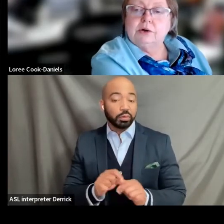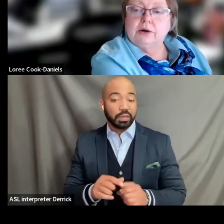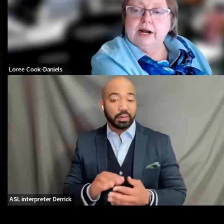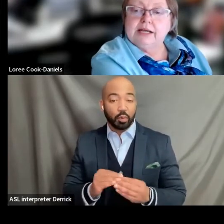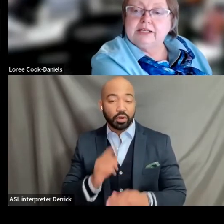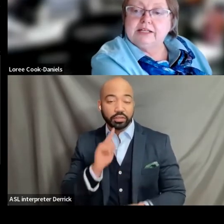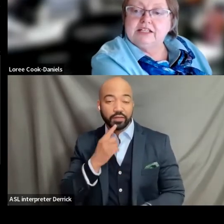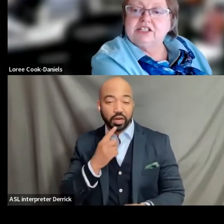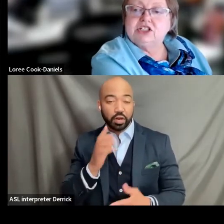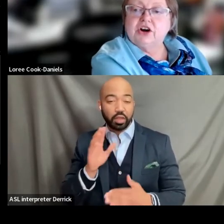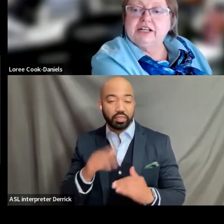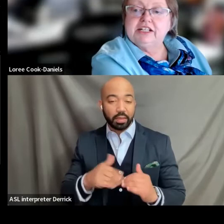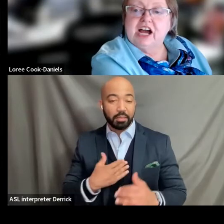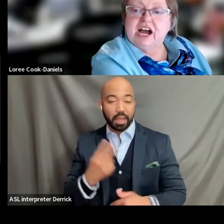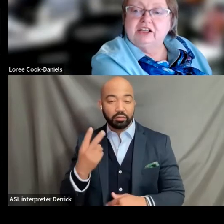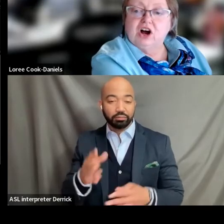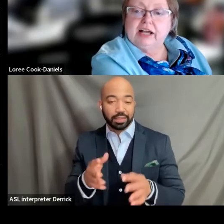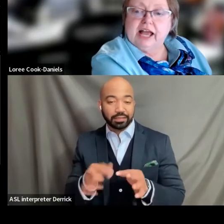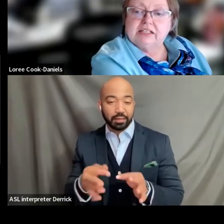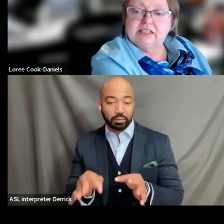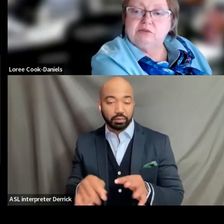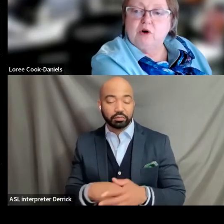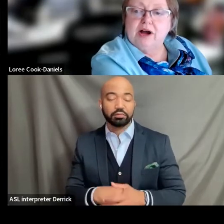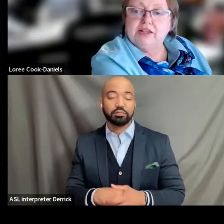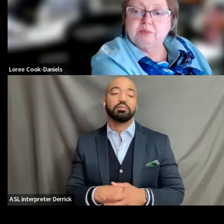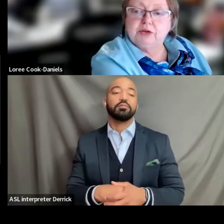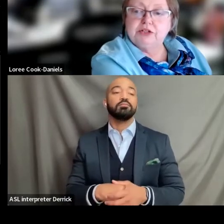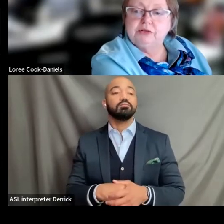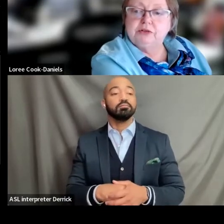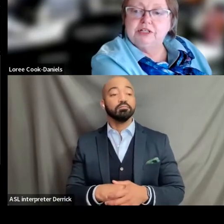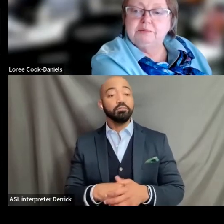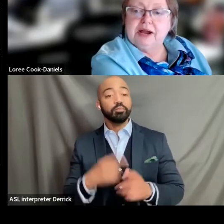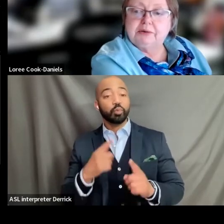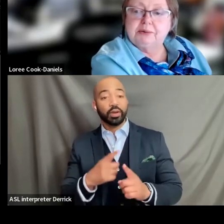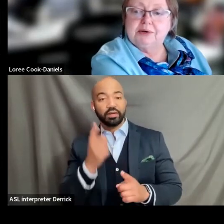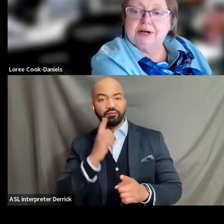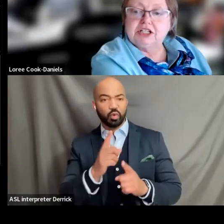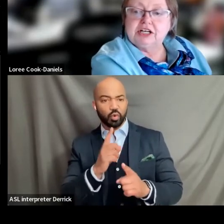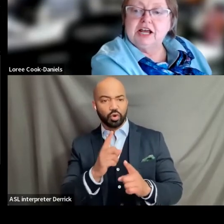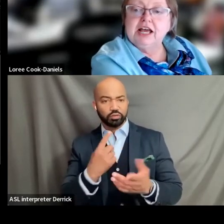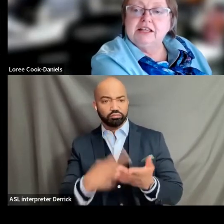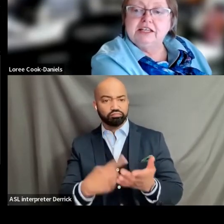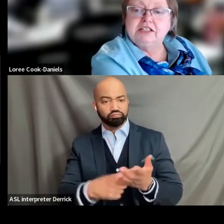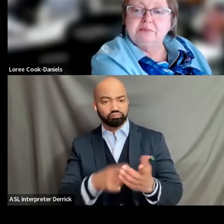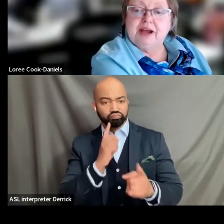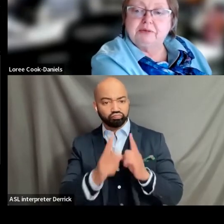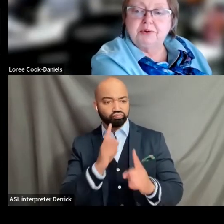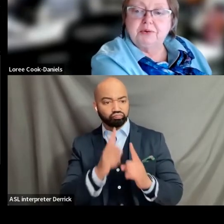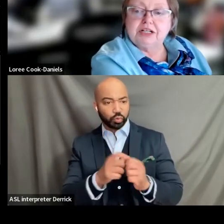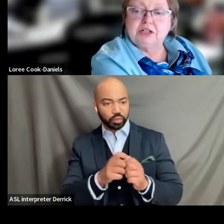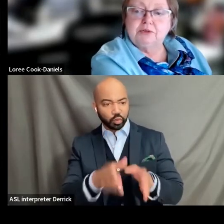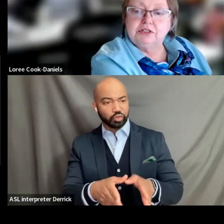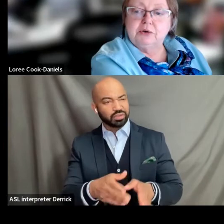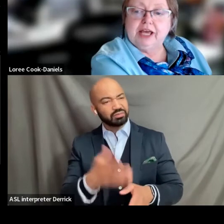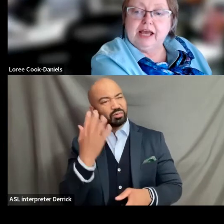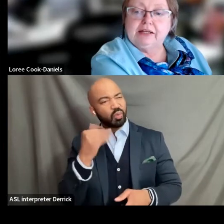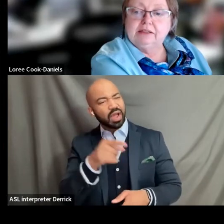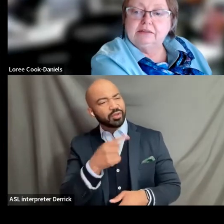So an idea is starting a dialogue. Asking why the person who did the microaggression thinks the microaggression was okay.